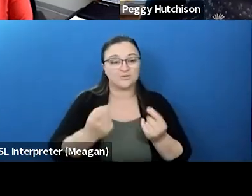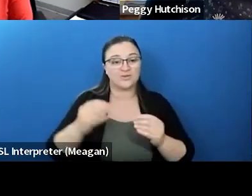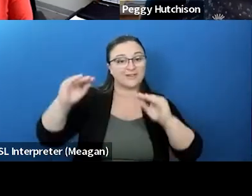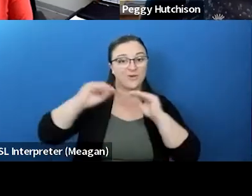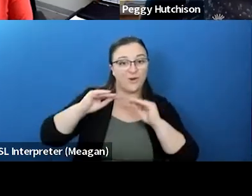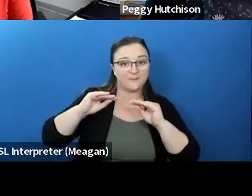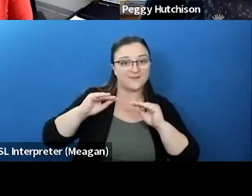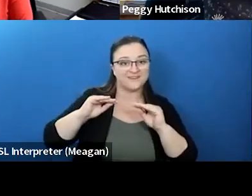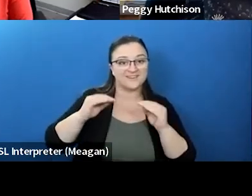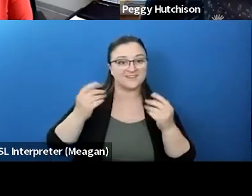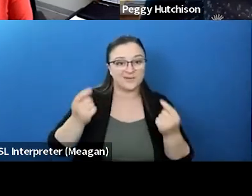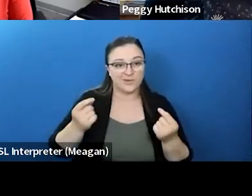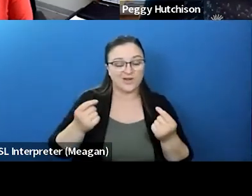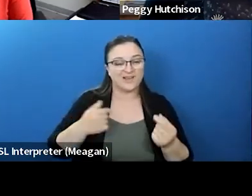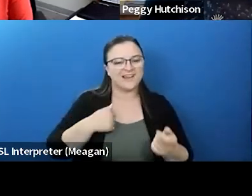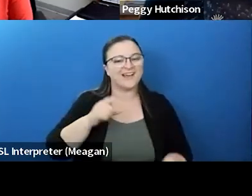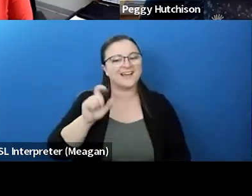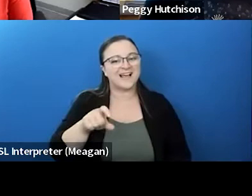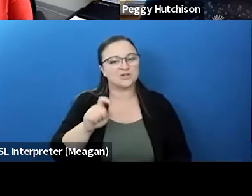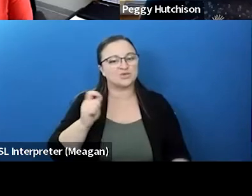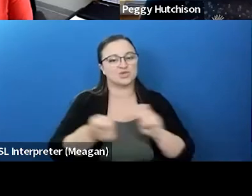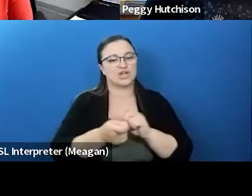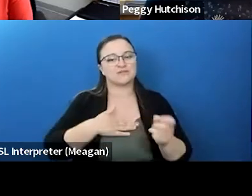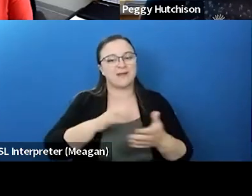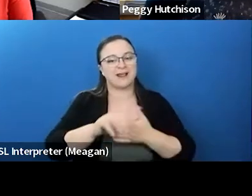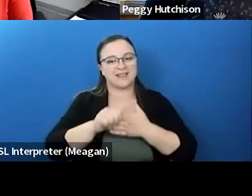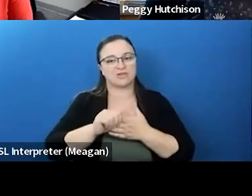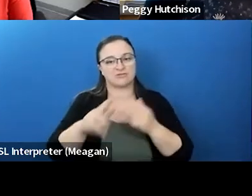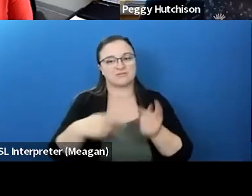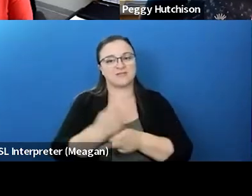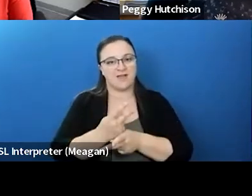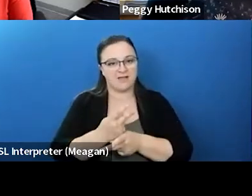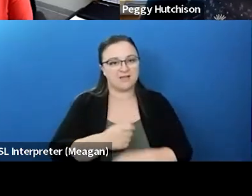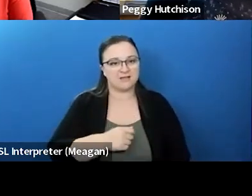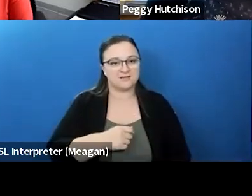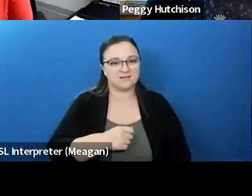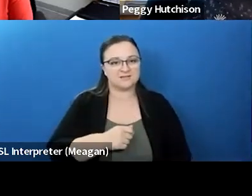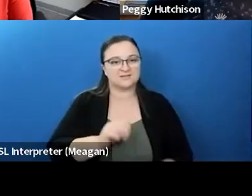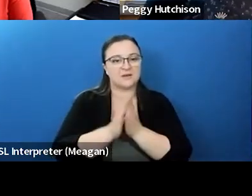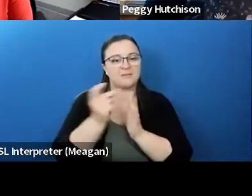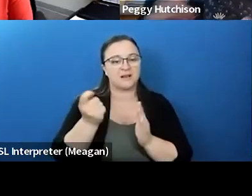what it taught me that I really needed to change my own leadership style and be a little bit less driven and